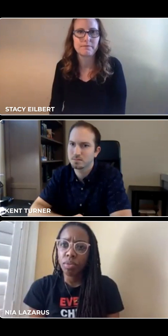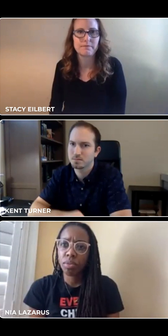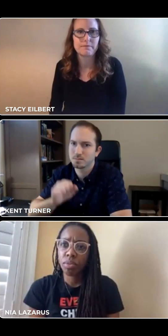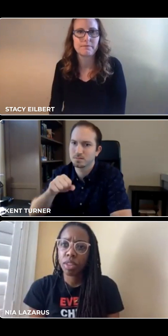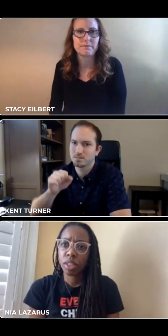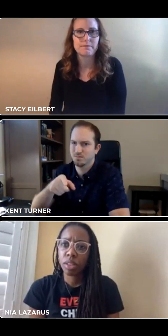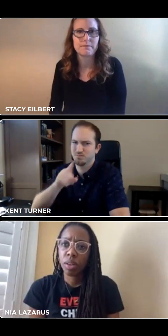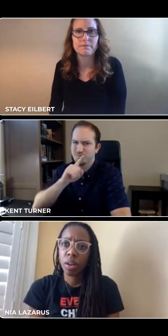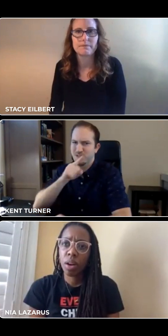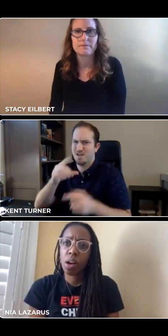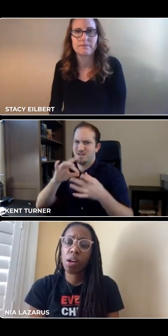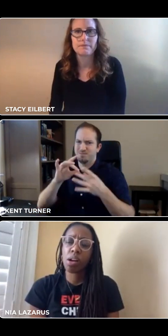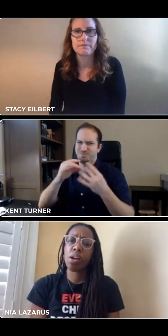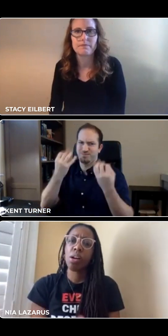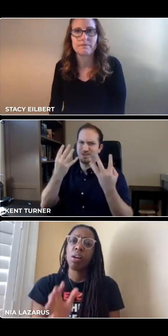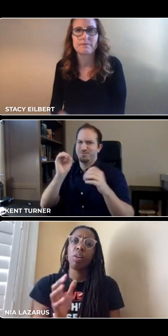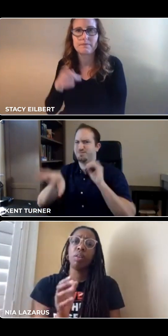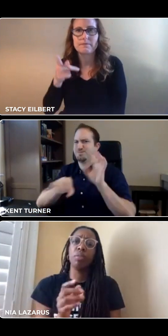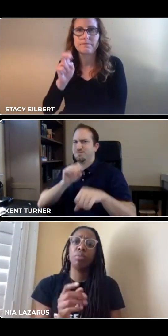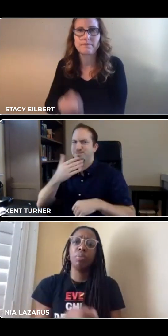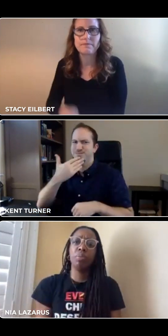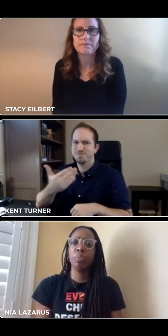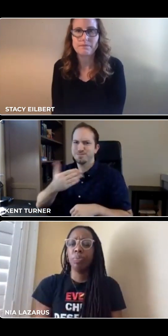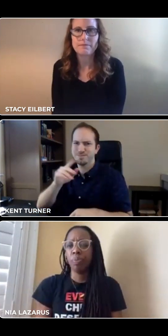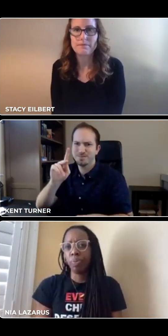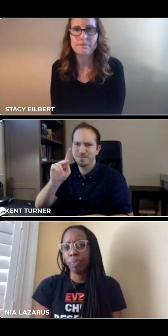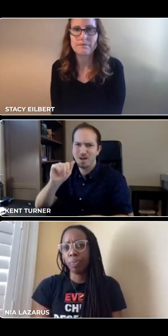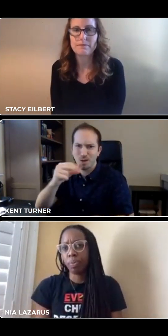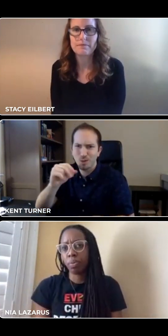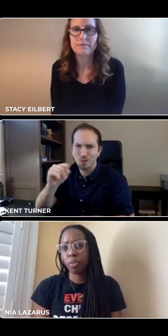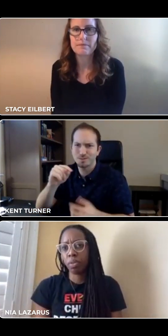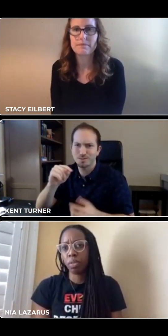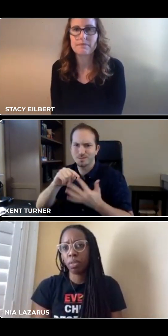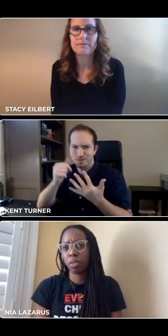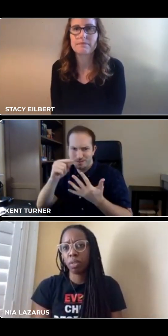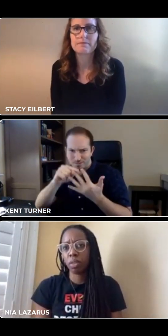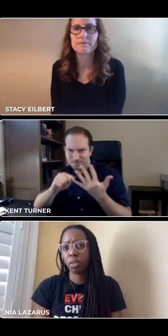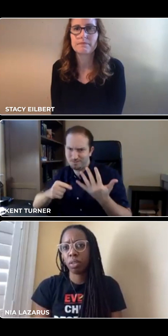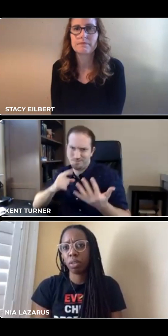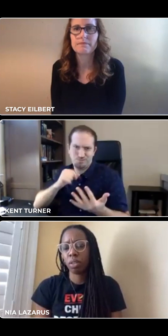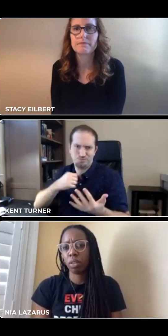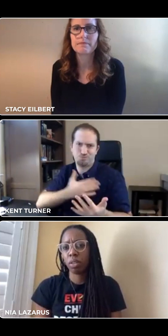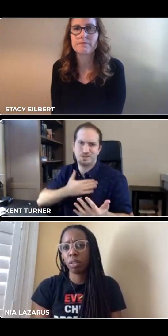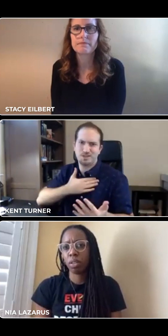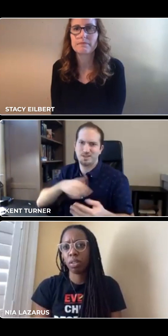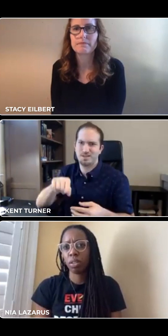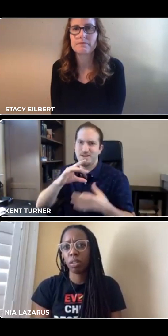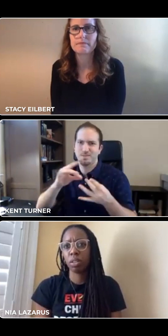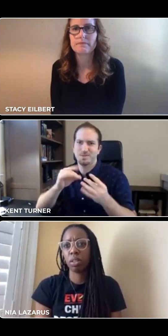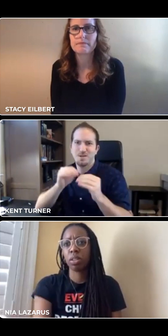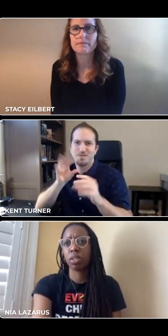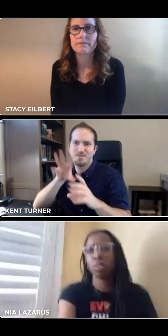great to have these movies captioned. There's a lot of good stuff in the comments. I saw Kahoot.